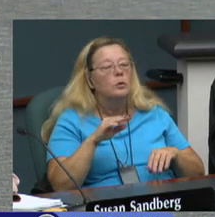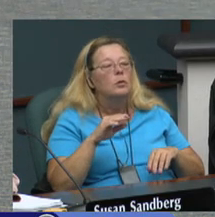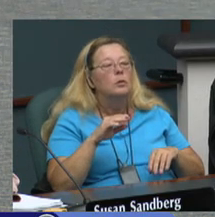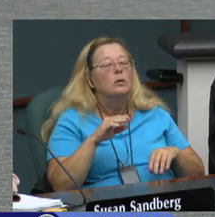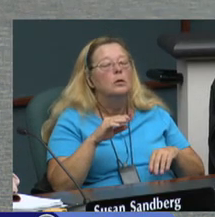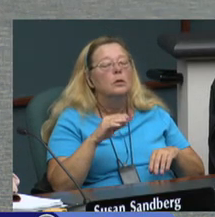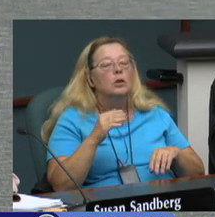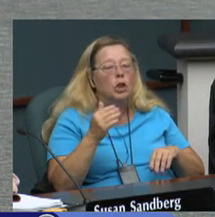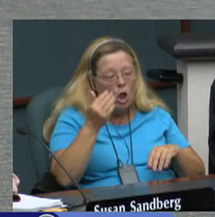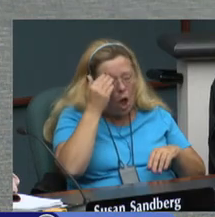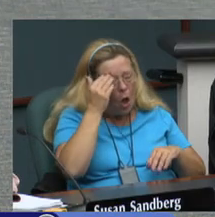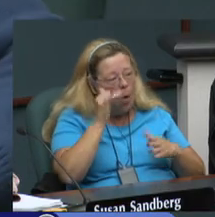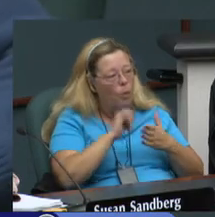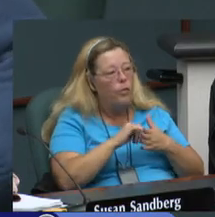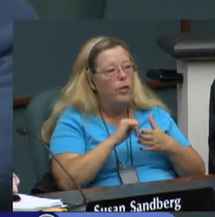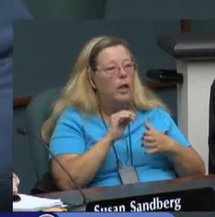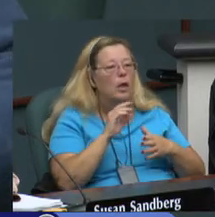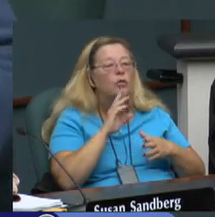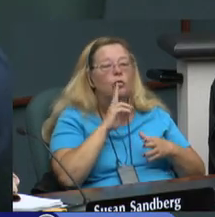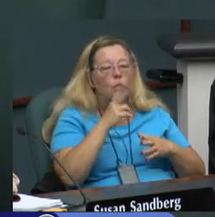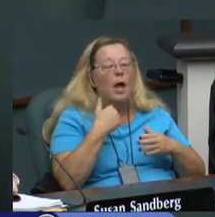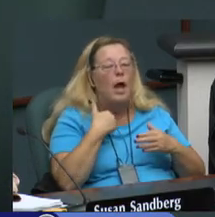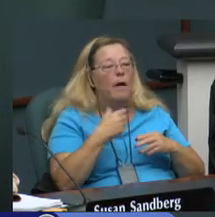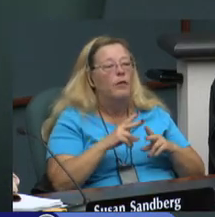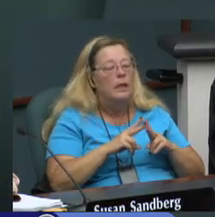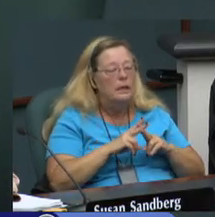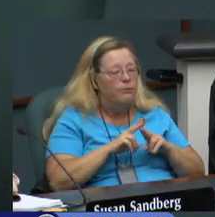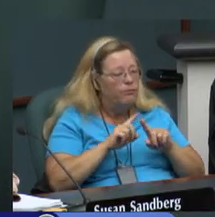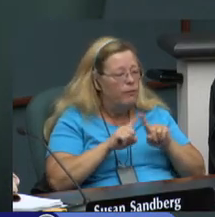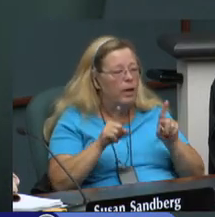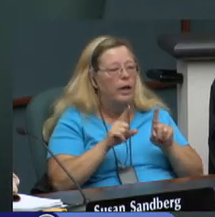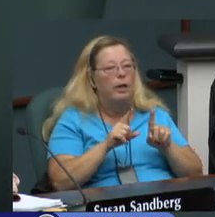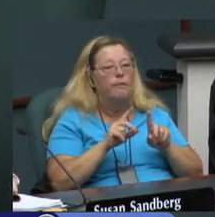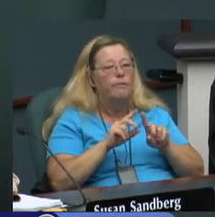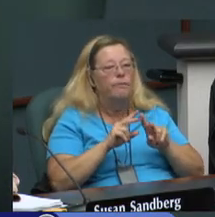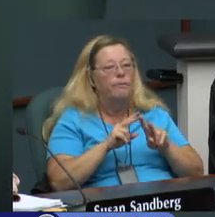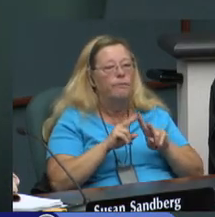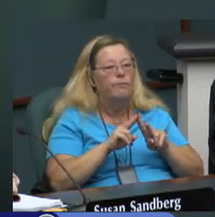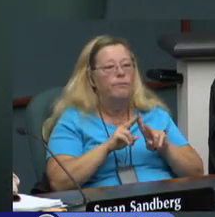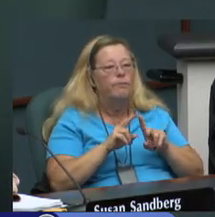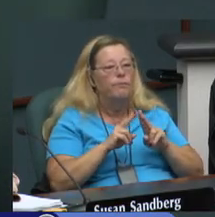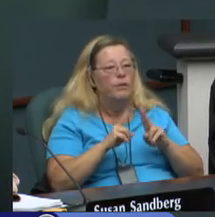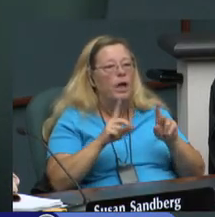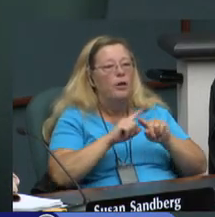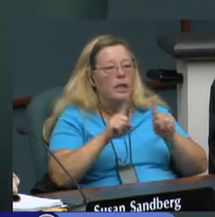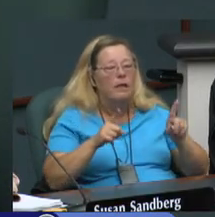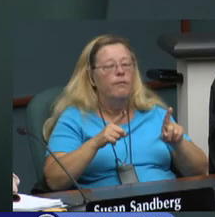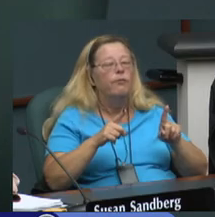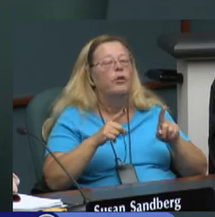that we're looking at a radically different future way of living forced